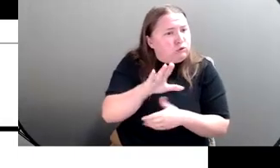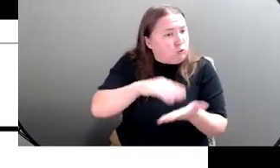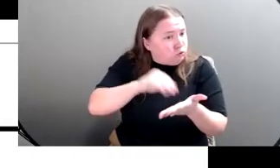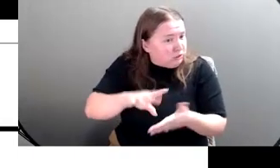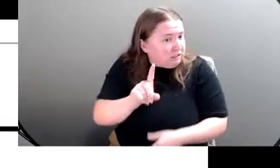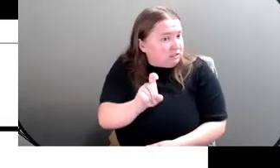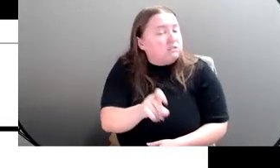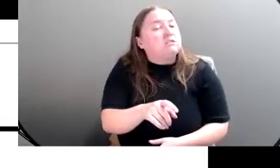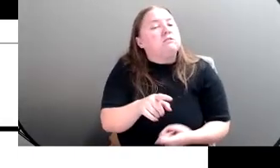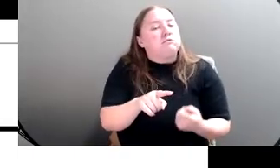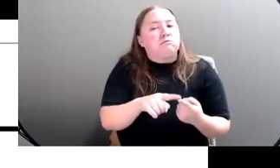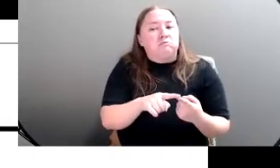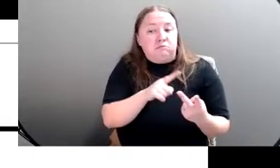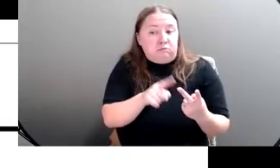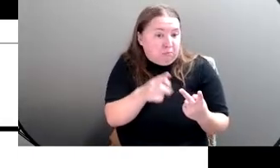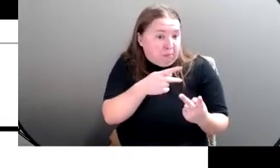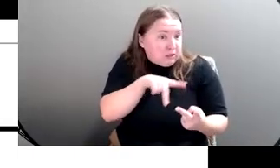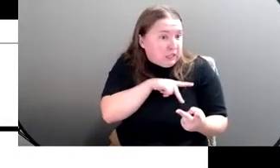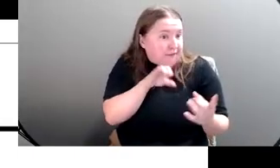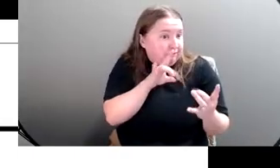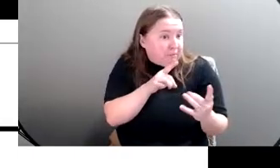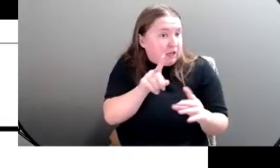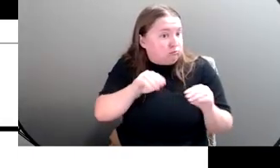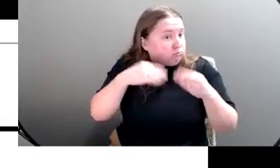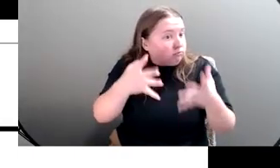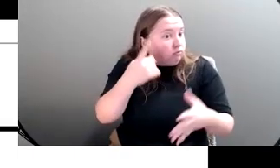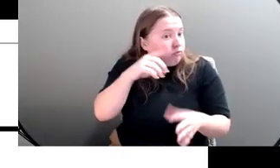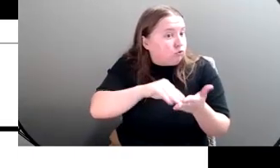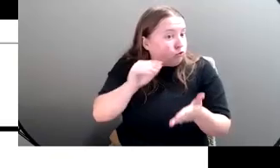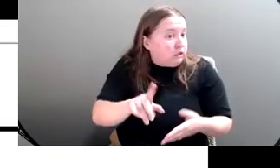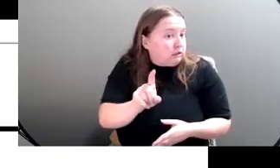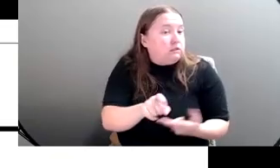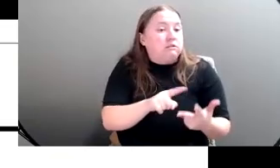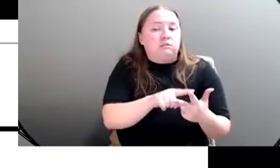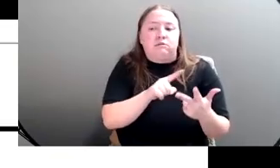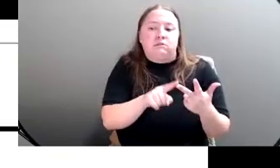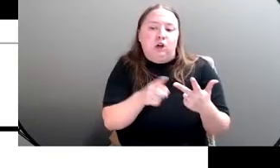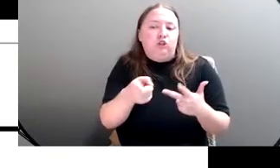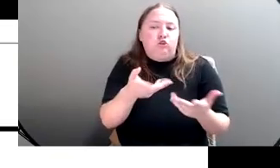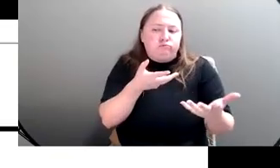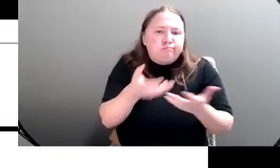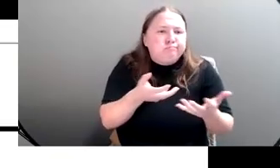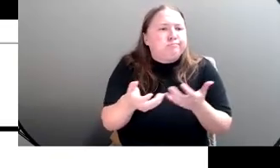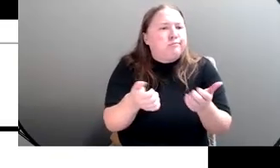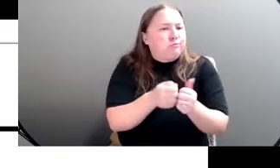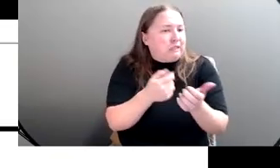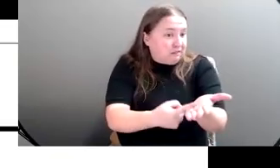Is there personalized feedback that you're giving to the students? Are you engaged in the discussions